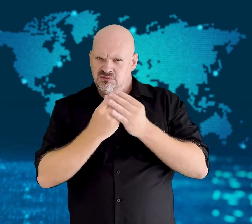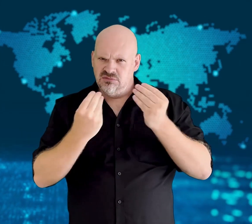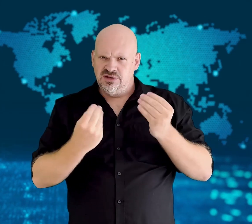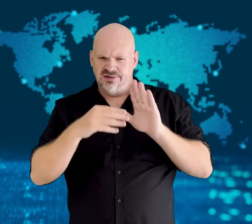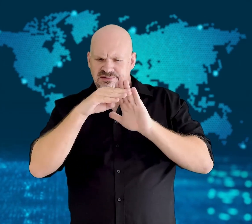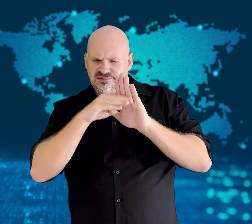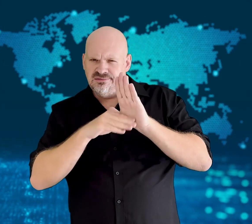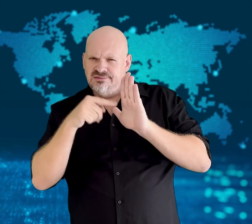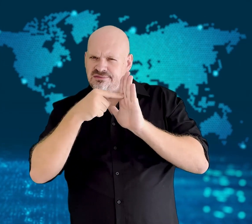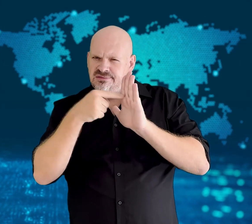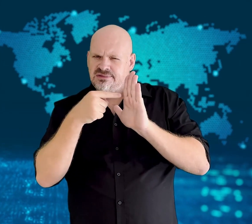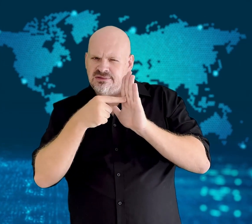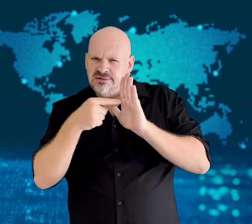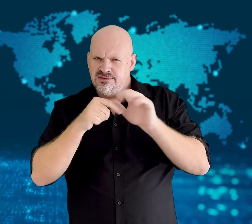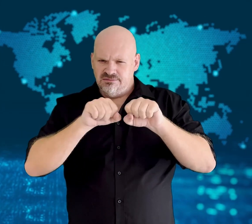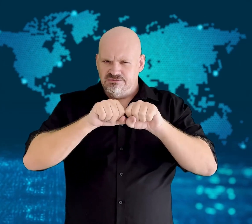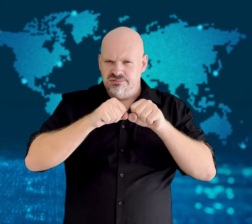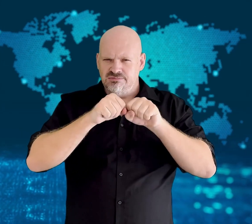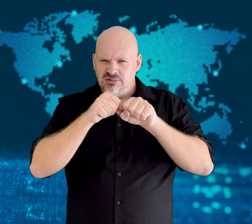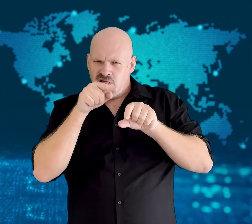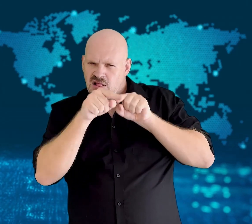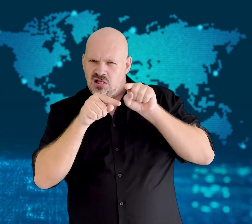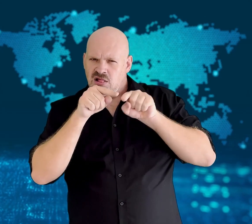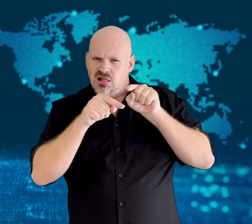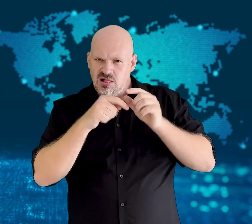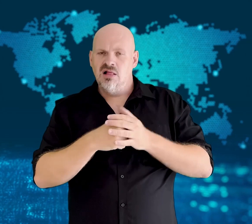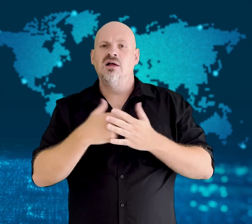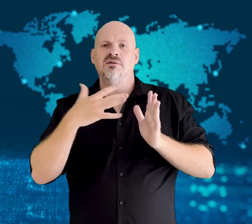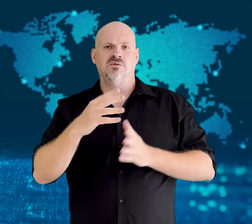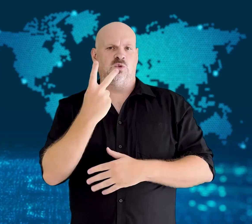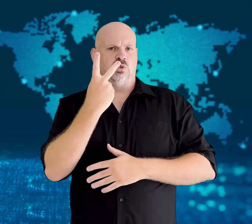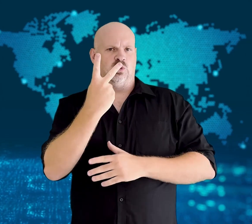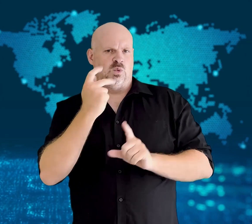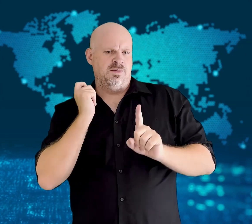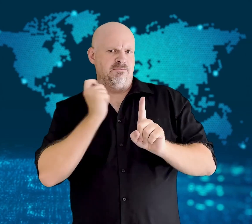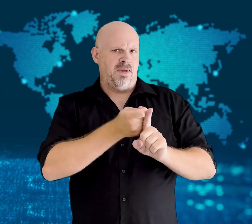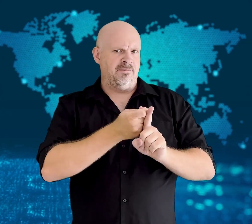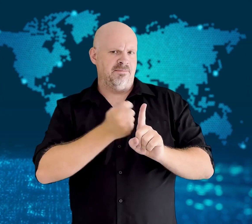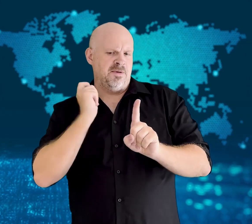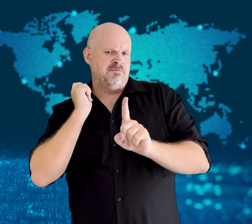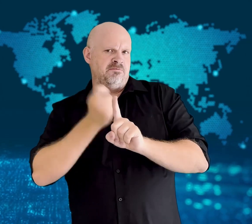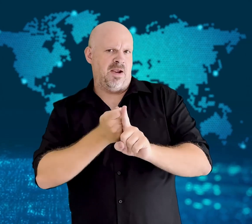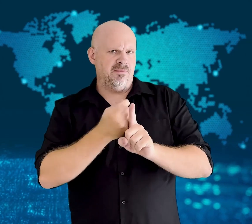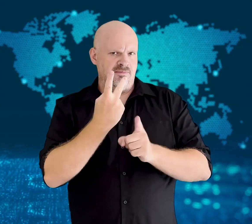and was impeached twice for different charges while